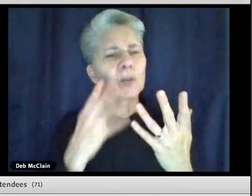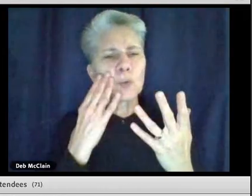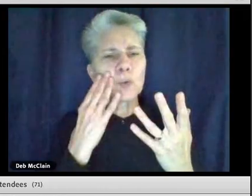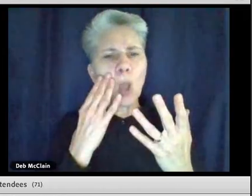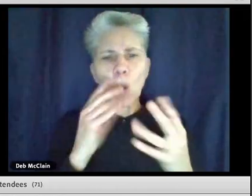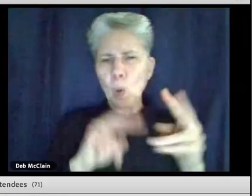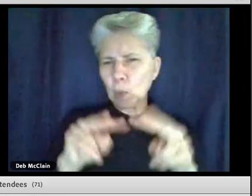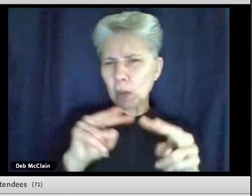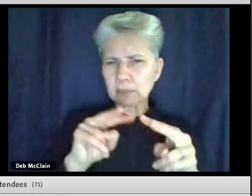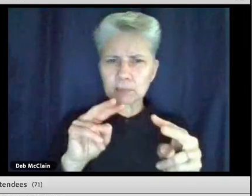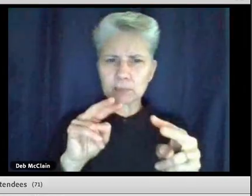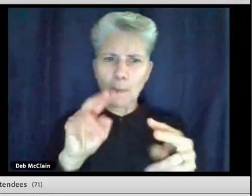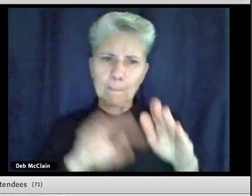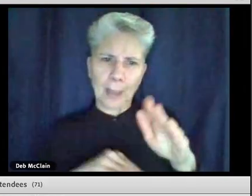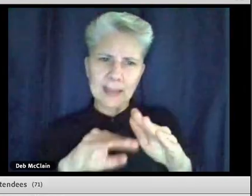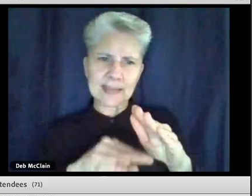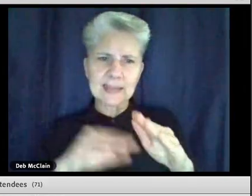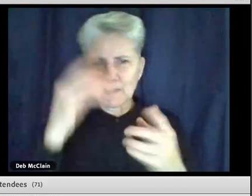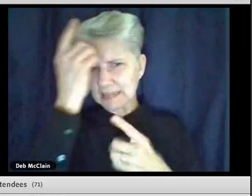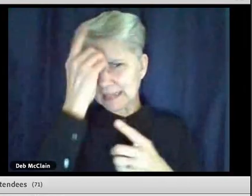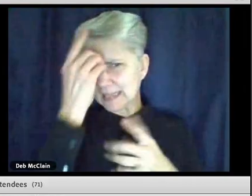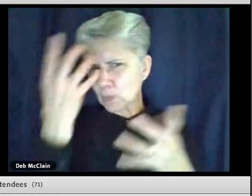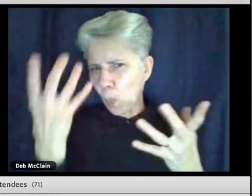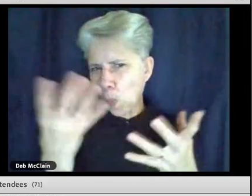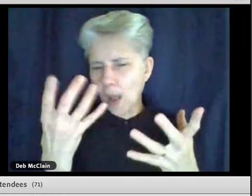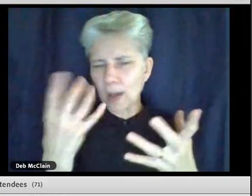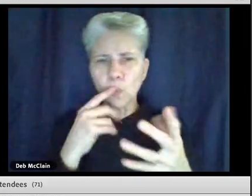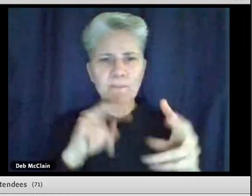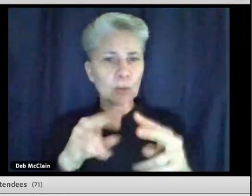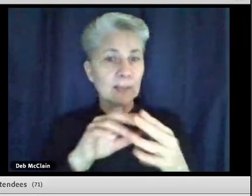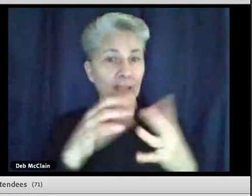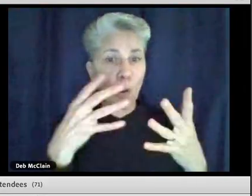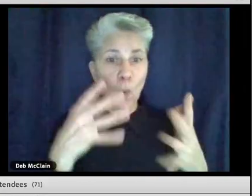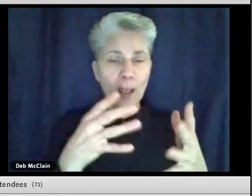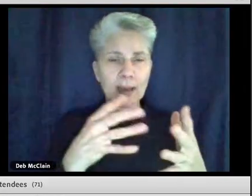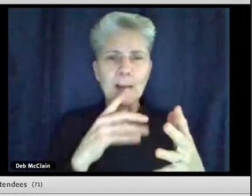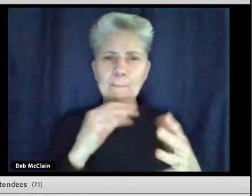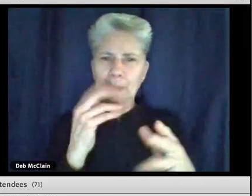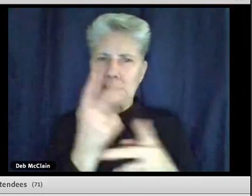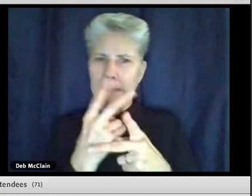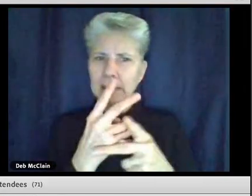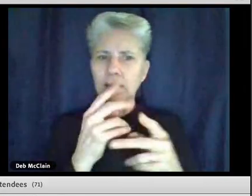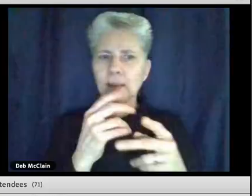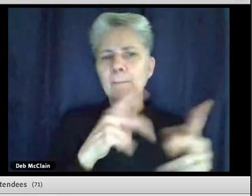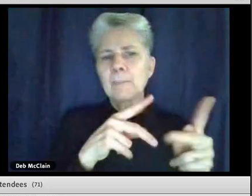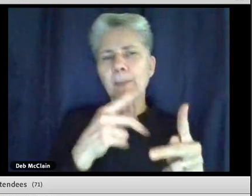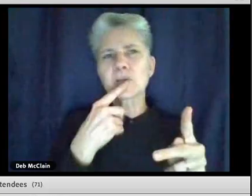But with epidemics, there's things you need to look at, and, you know, look at what's the basics of the disease.